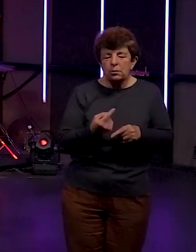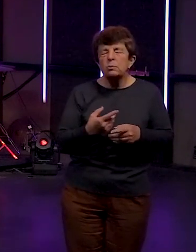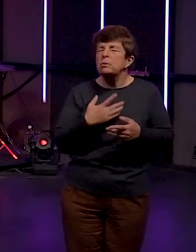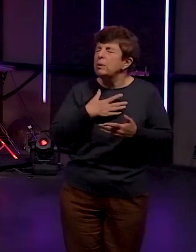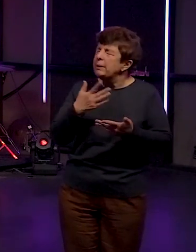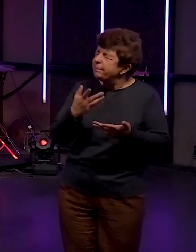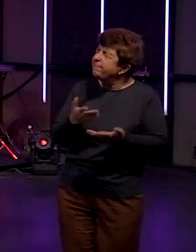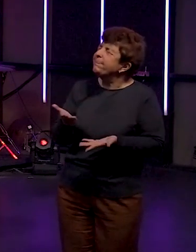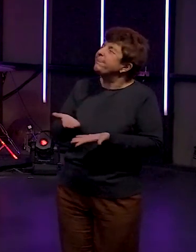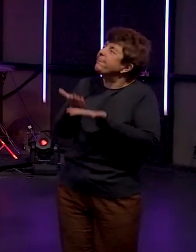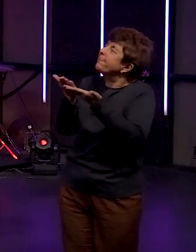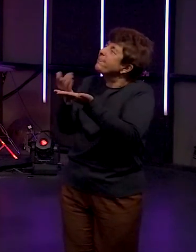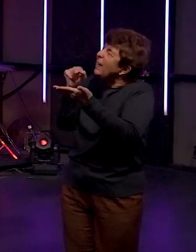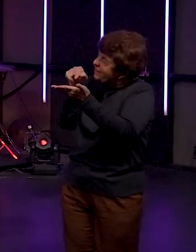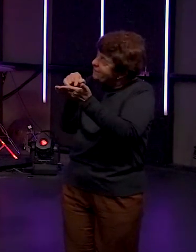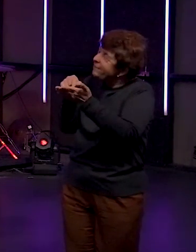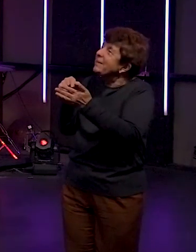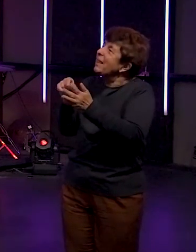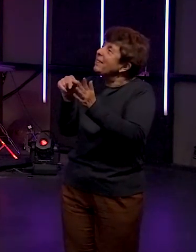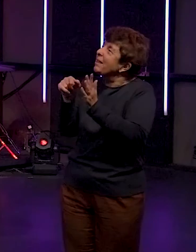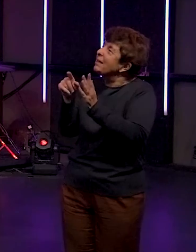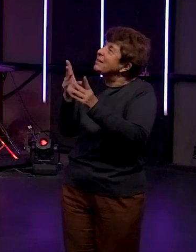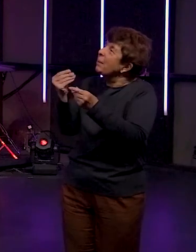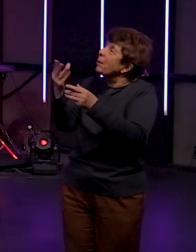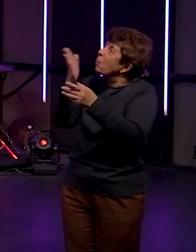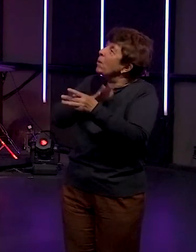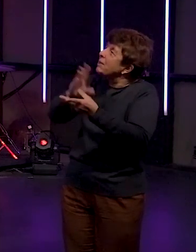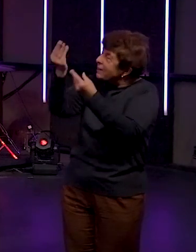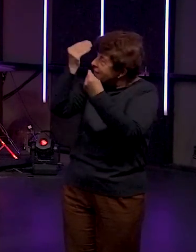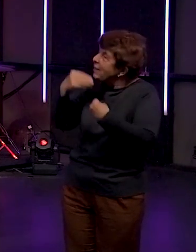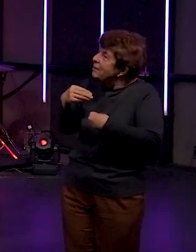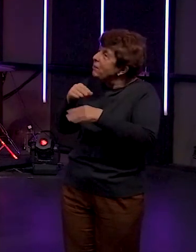the Lord and say God is there something that you want to teach me through this?